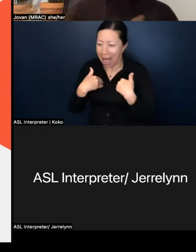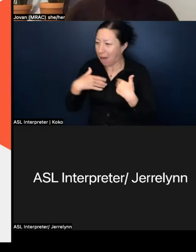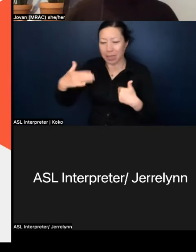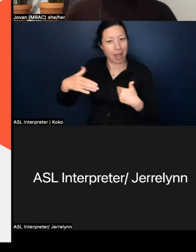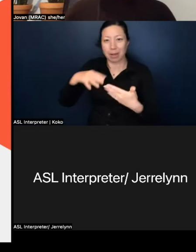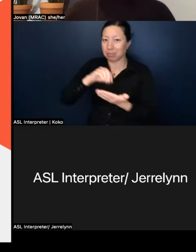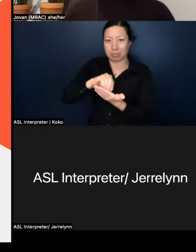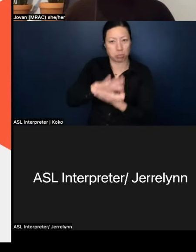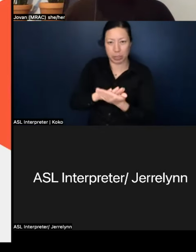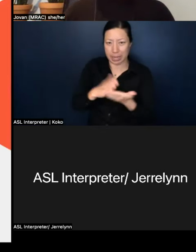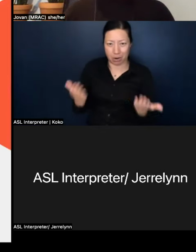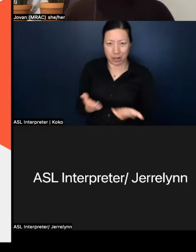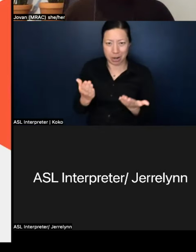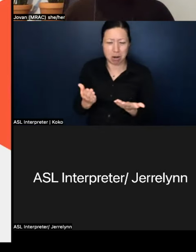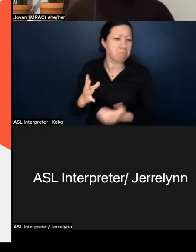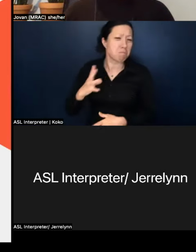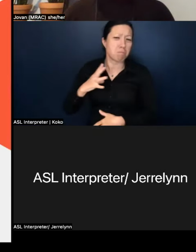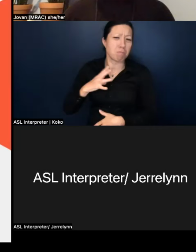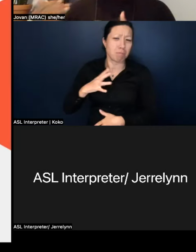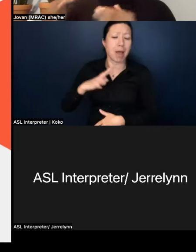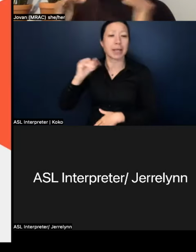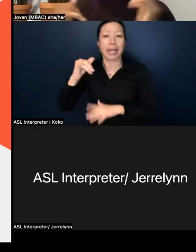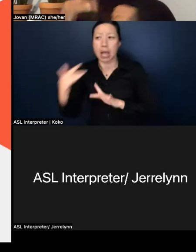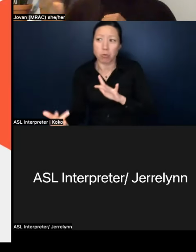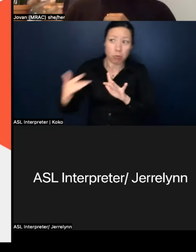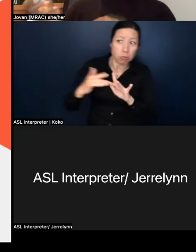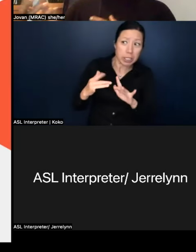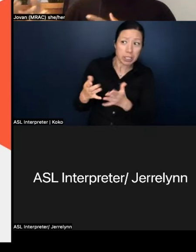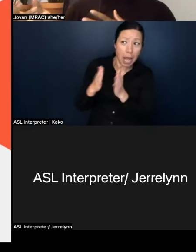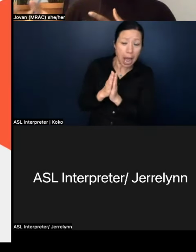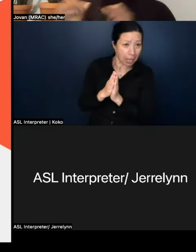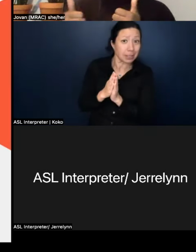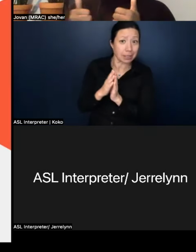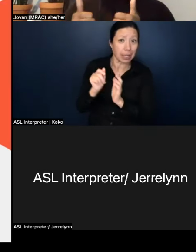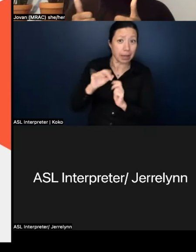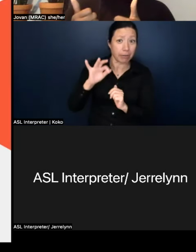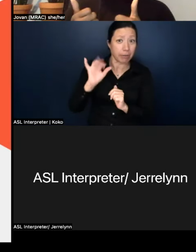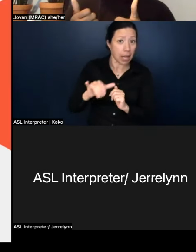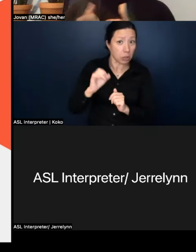We can reach out to check to see if they're okay. But really if the system lets you upload them, it's probably good.